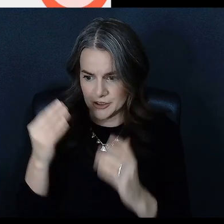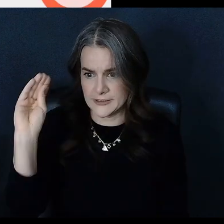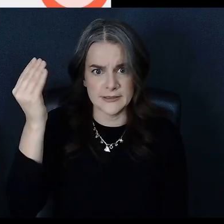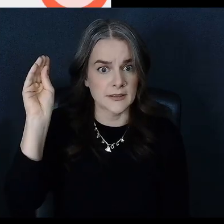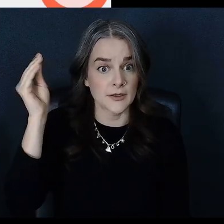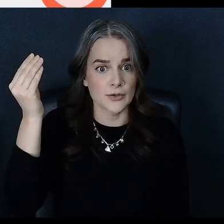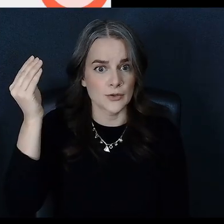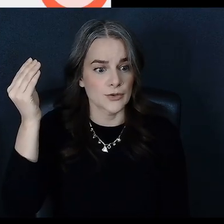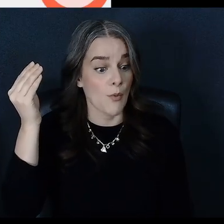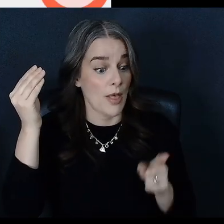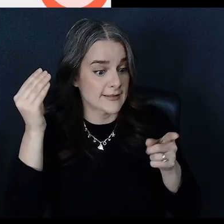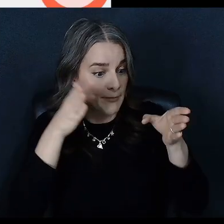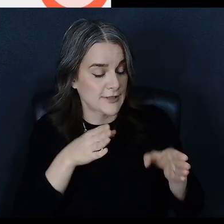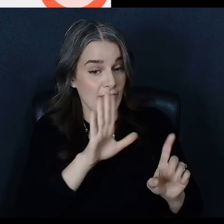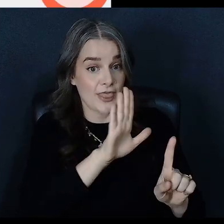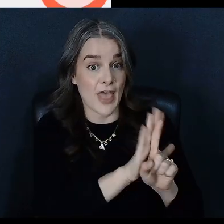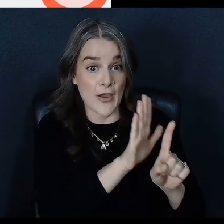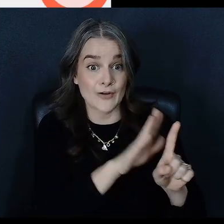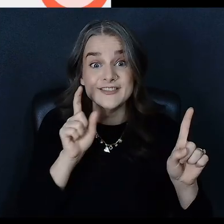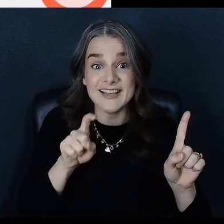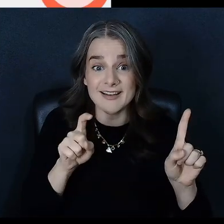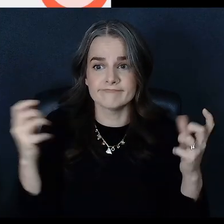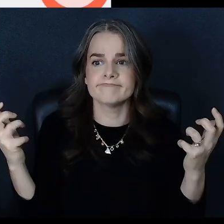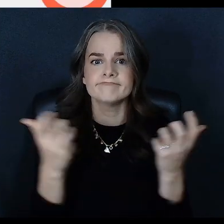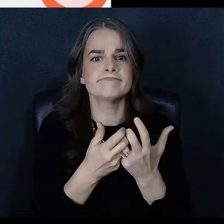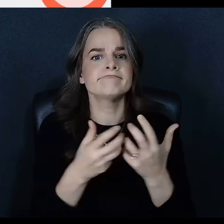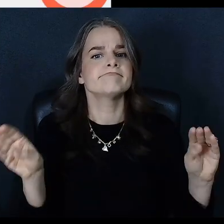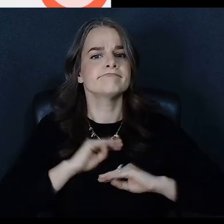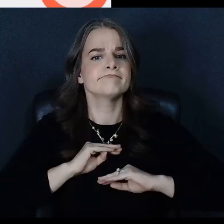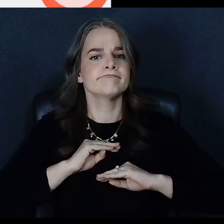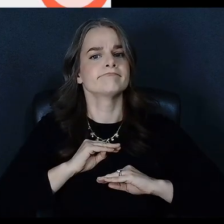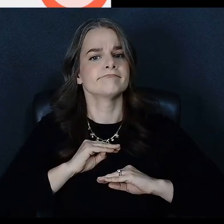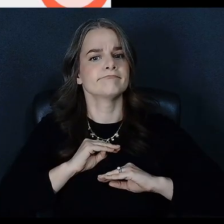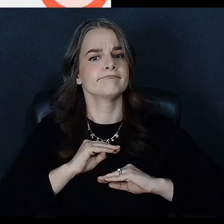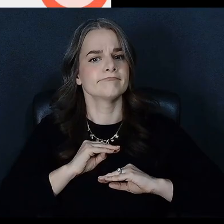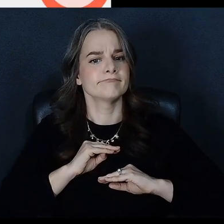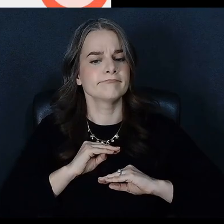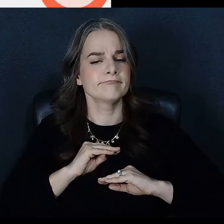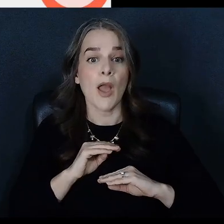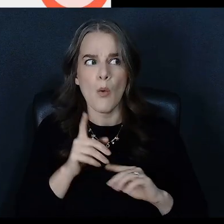What is the activity they're trying to accomplish? Then we'll be able to find the right technology.